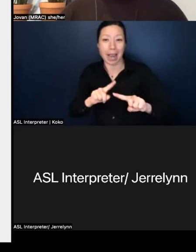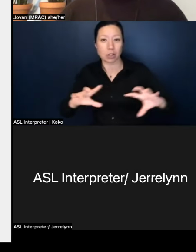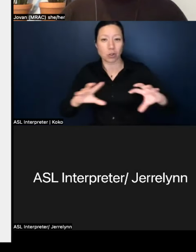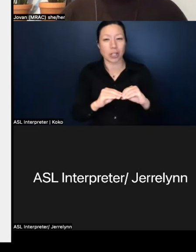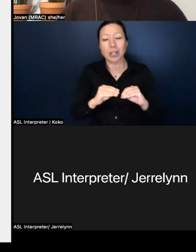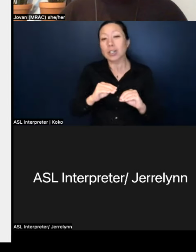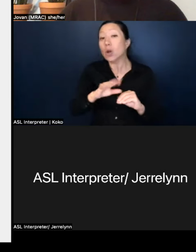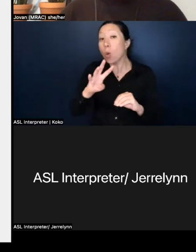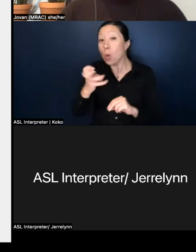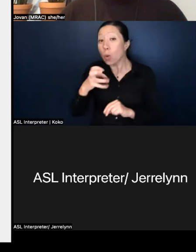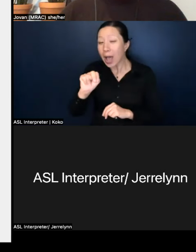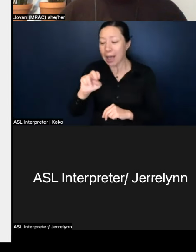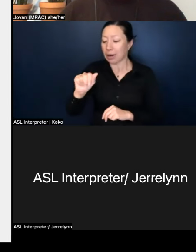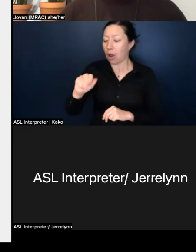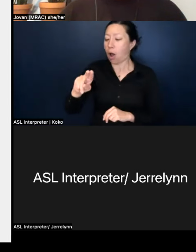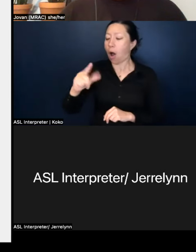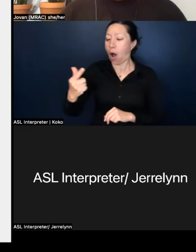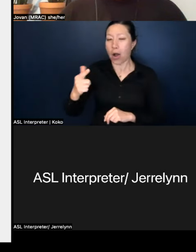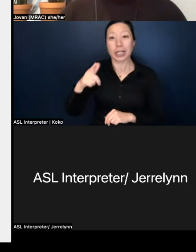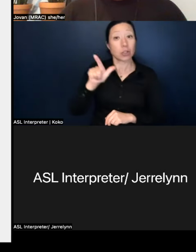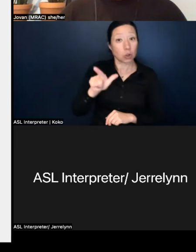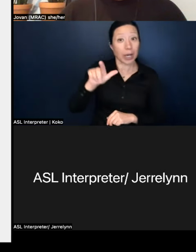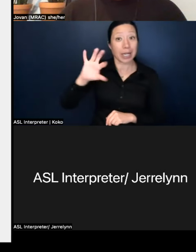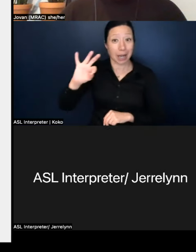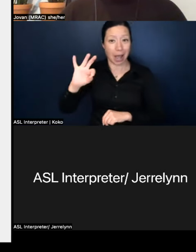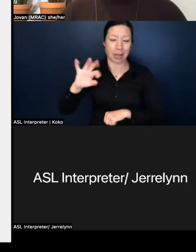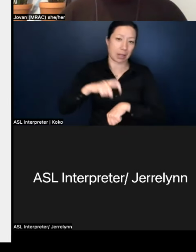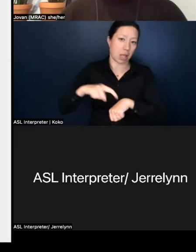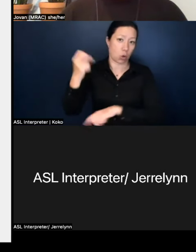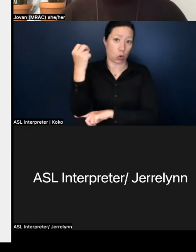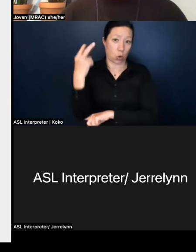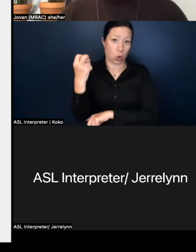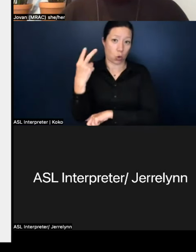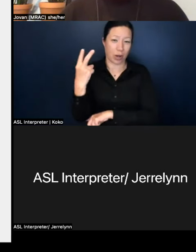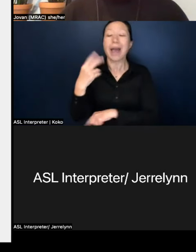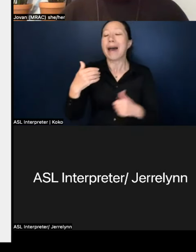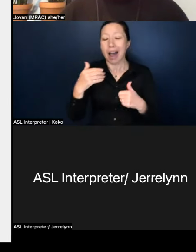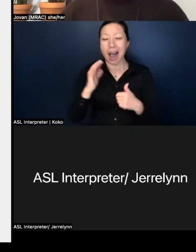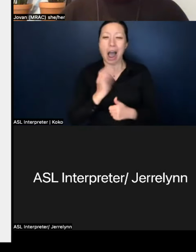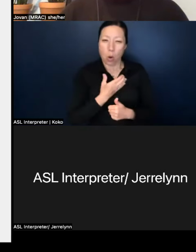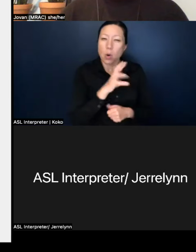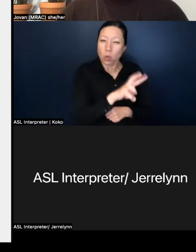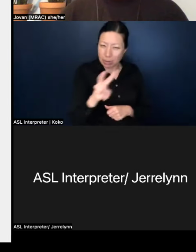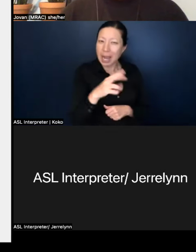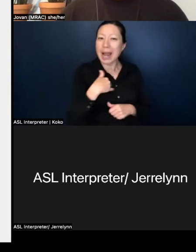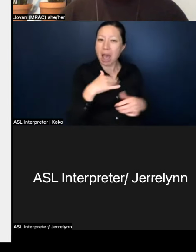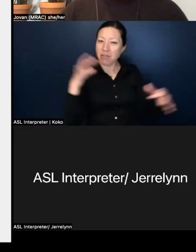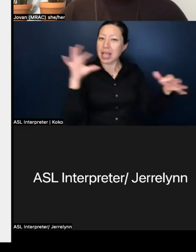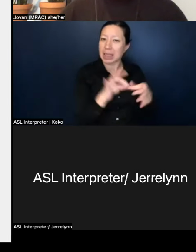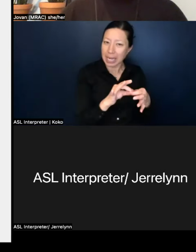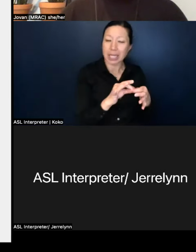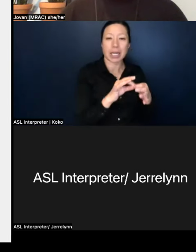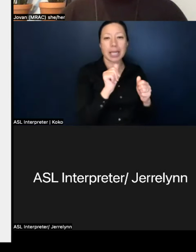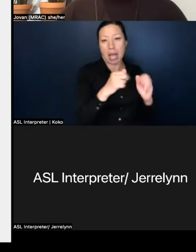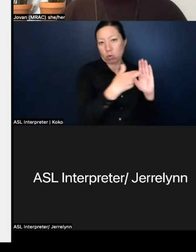There is a link to that registration on our website. This will be a one-hour open forum,